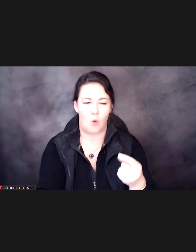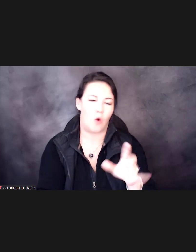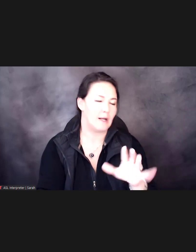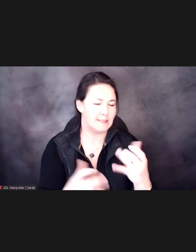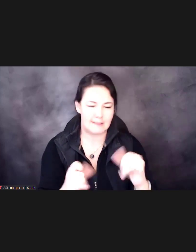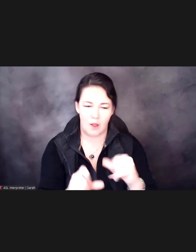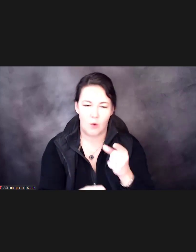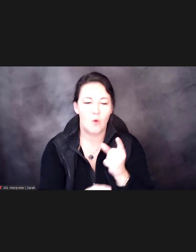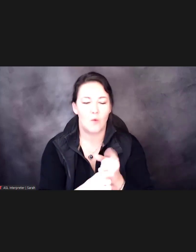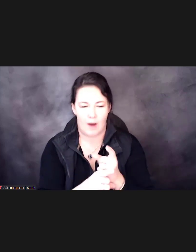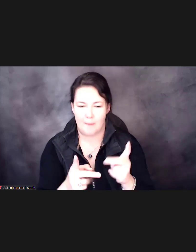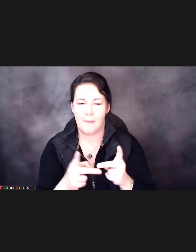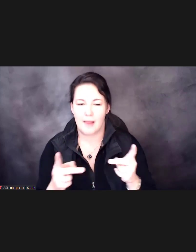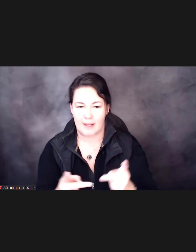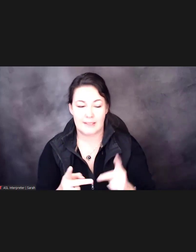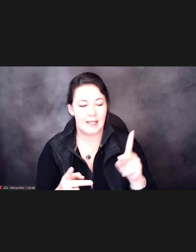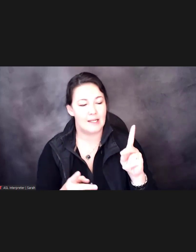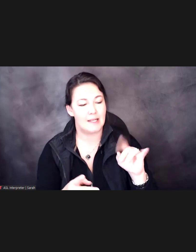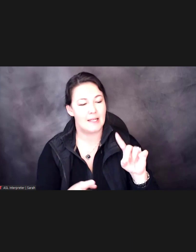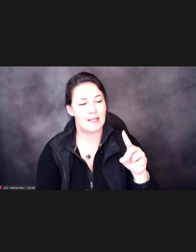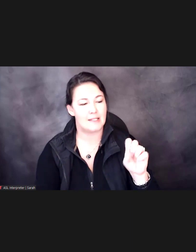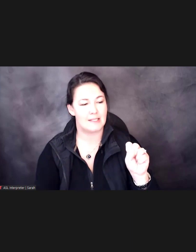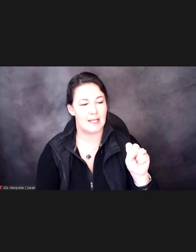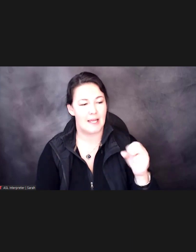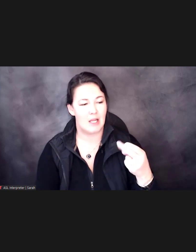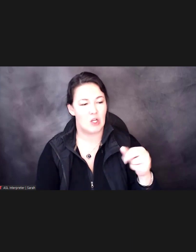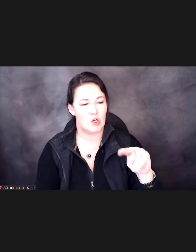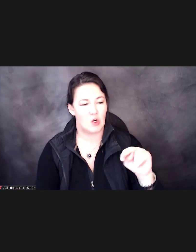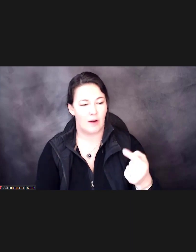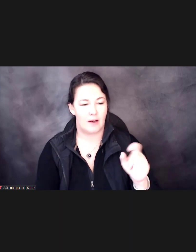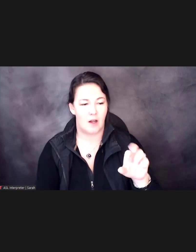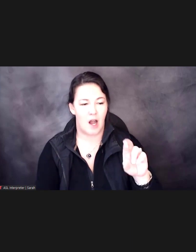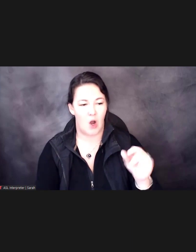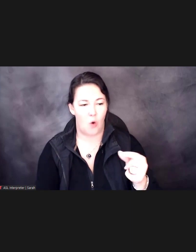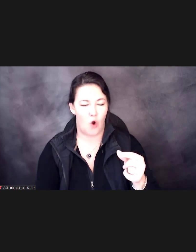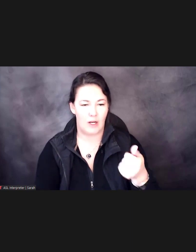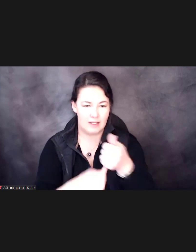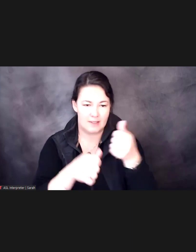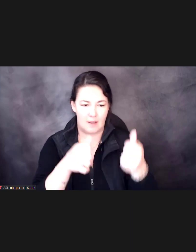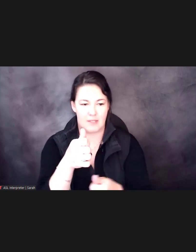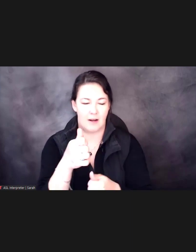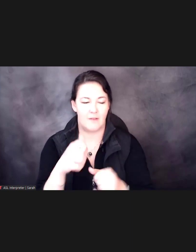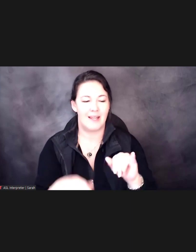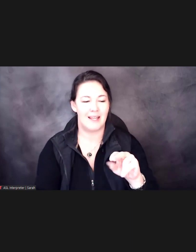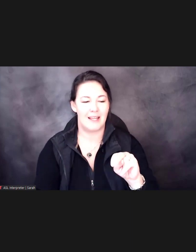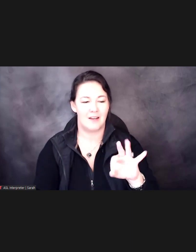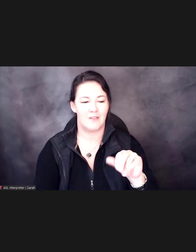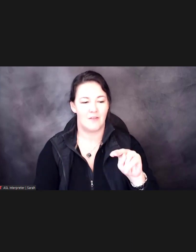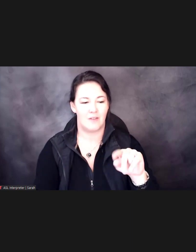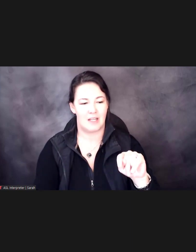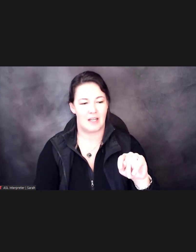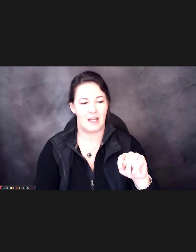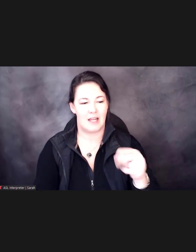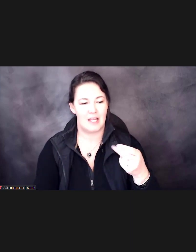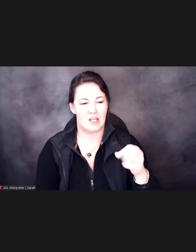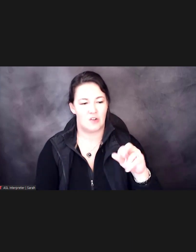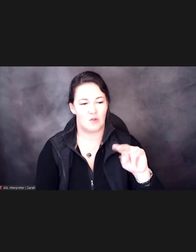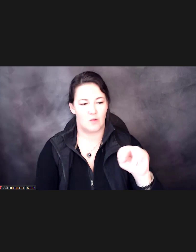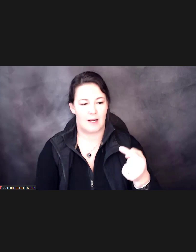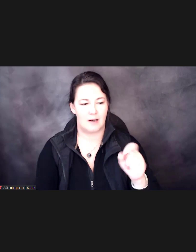You're in the right place. Kidshearing.org is a subset of Infantehearing.org, which, um,